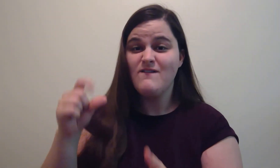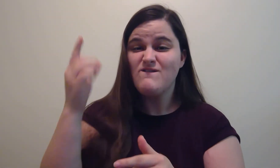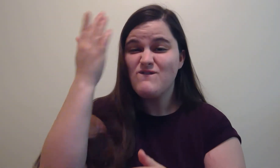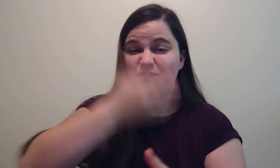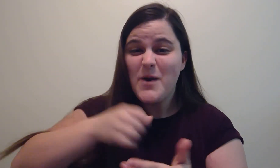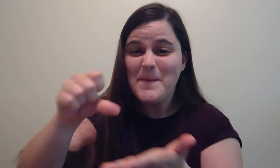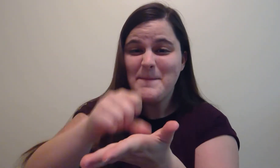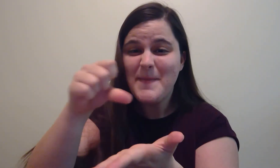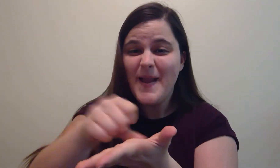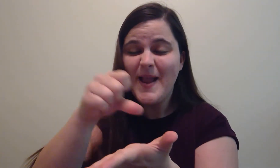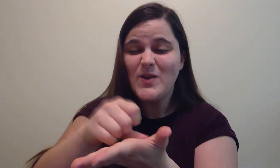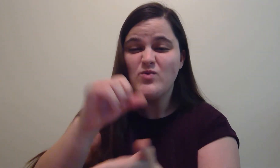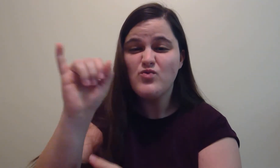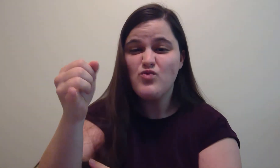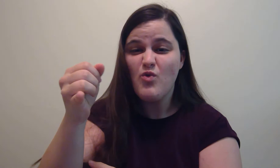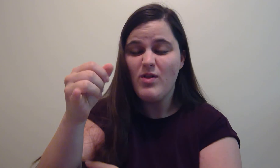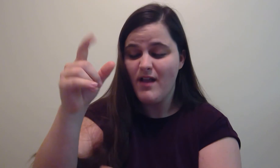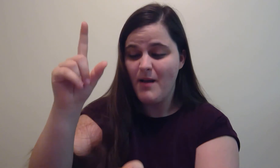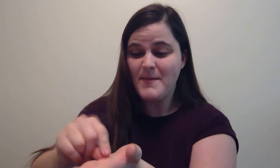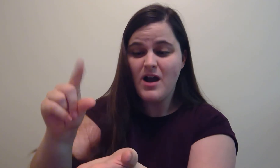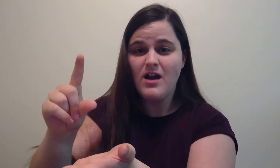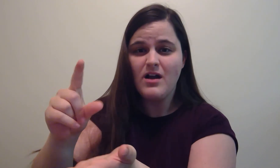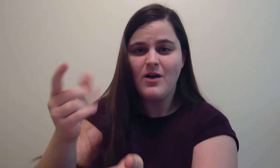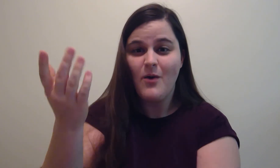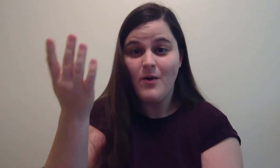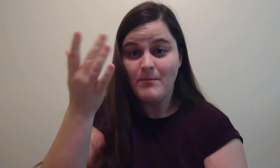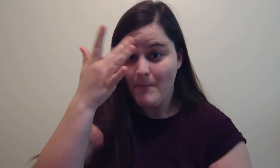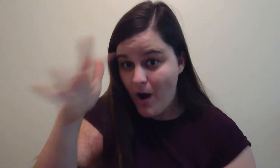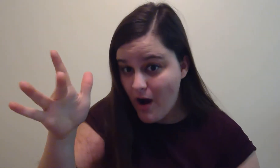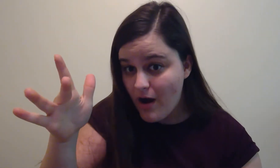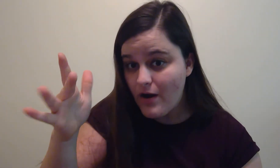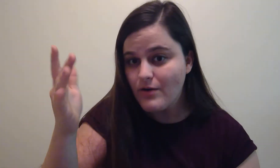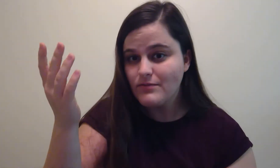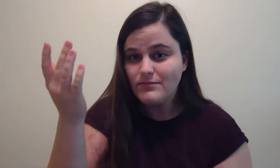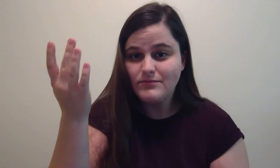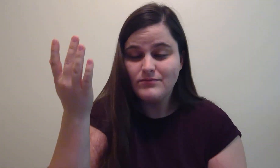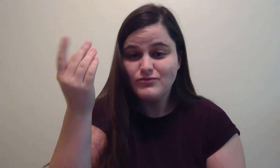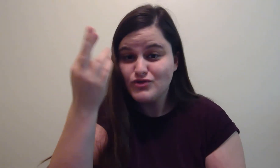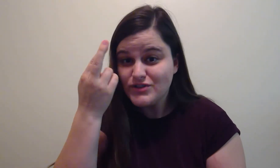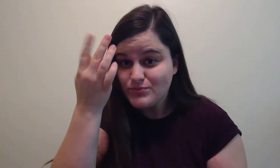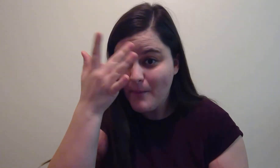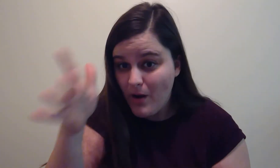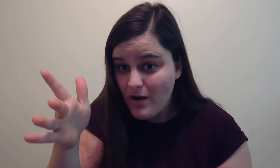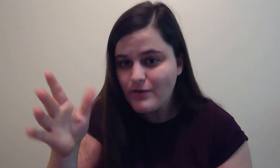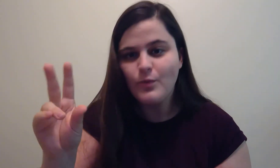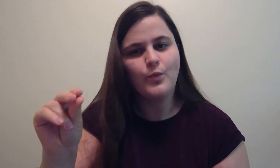Now, Juli Baker did not wind up on the front page of the Mayfield times for being an eighth grade Einstein,